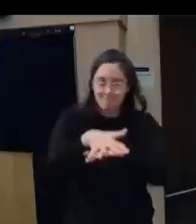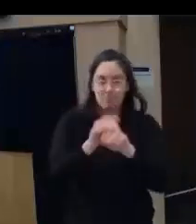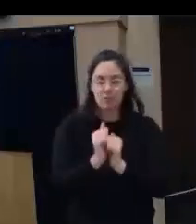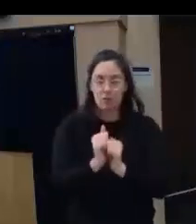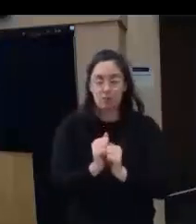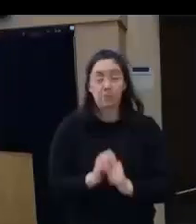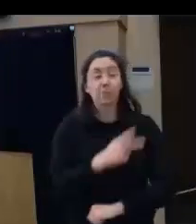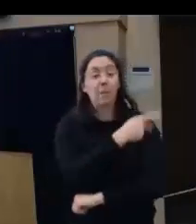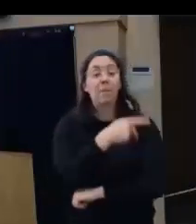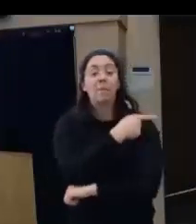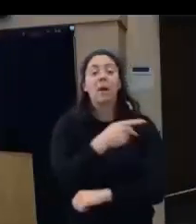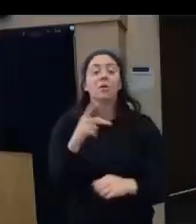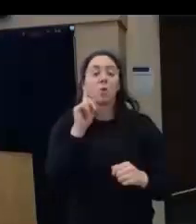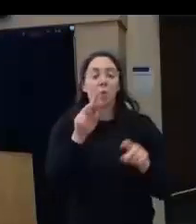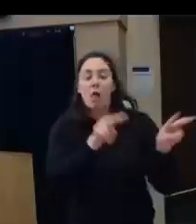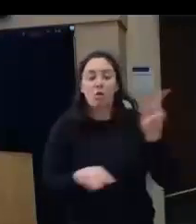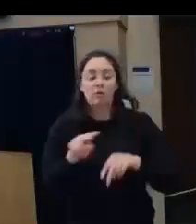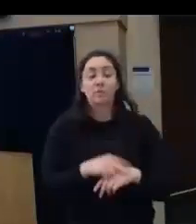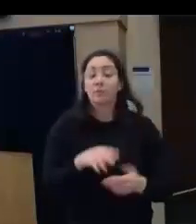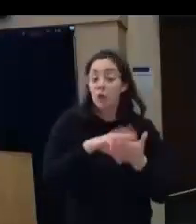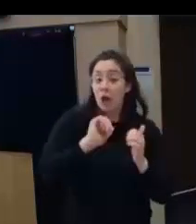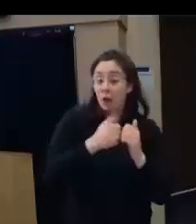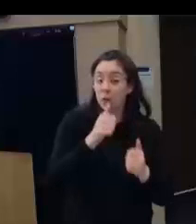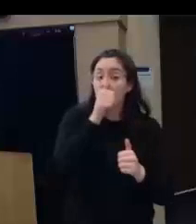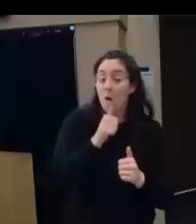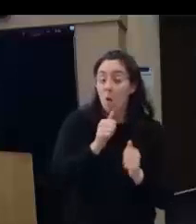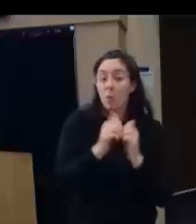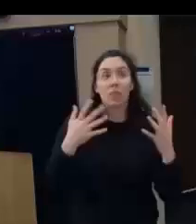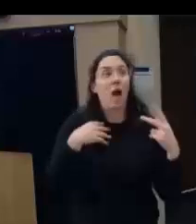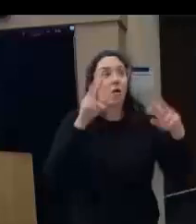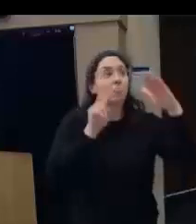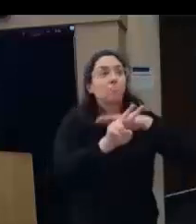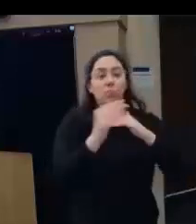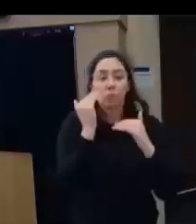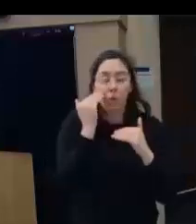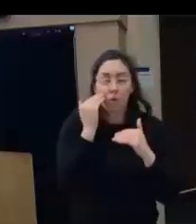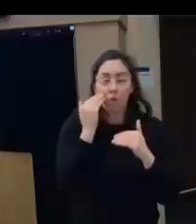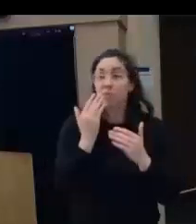our patients often report they learn how to cope with uncertainty in fact many of them coped really